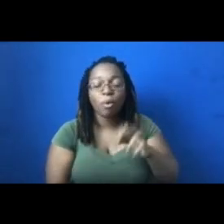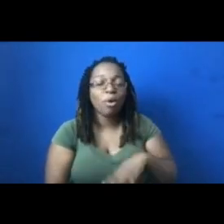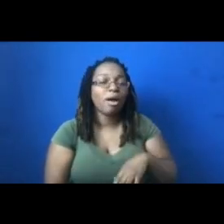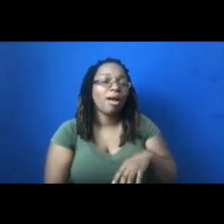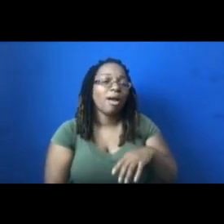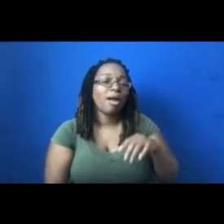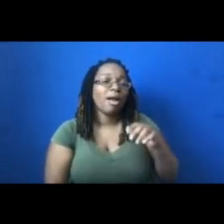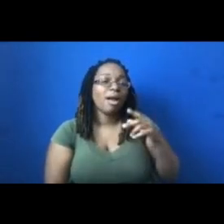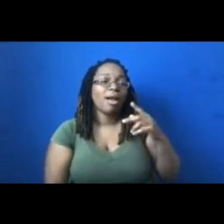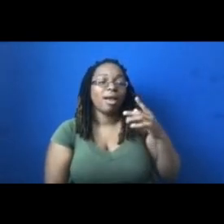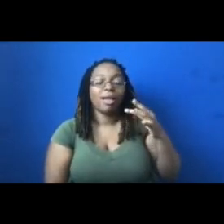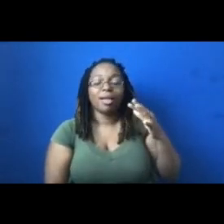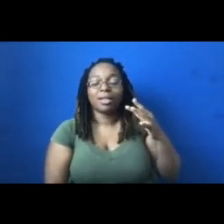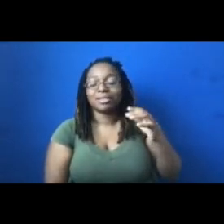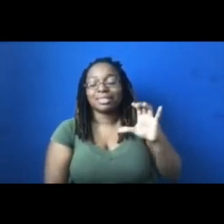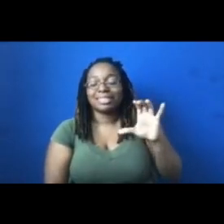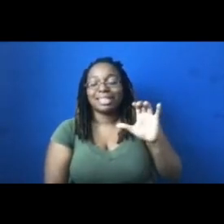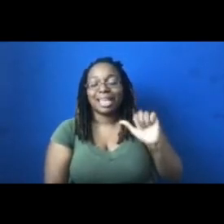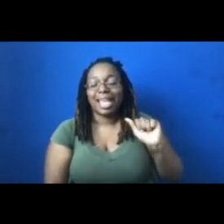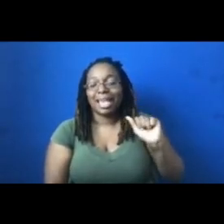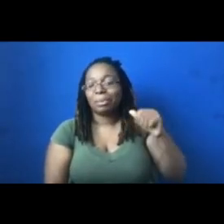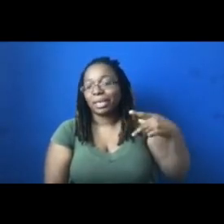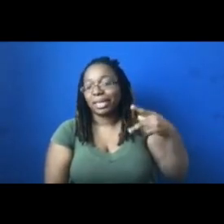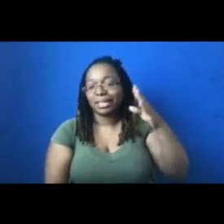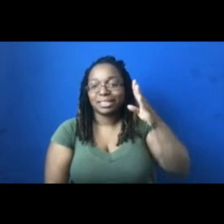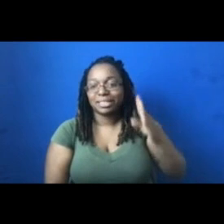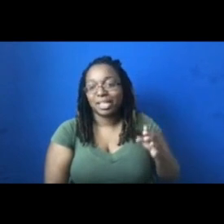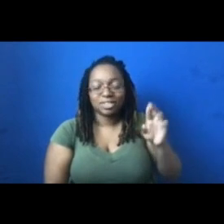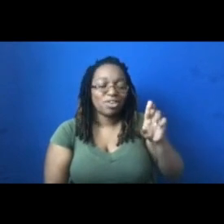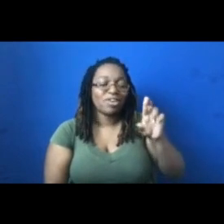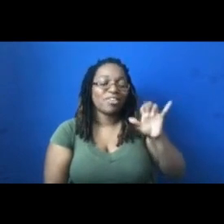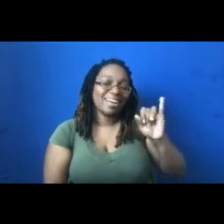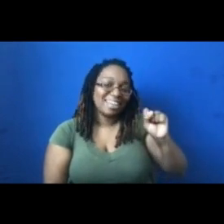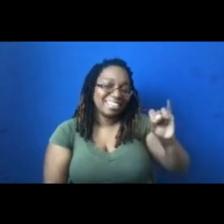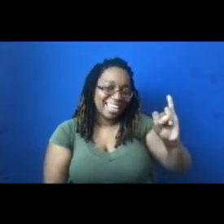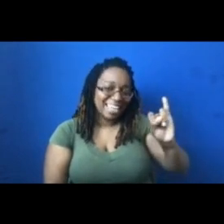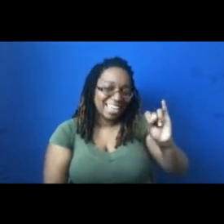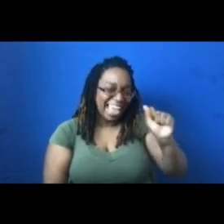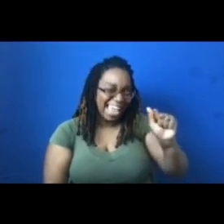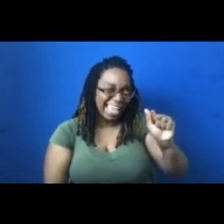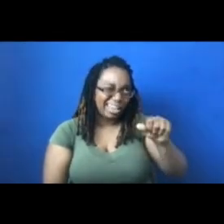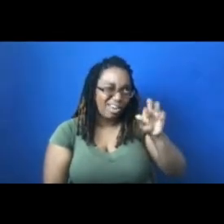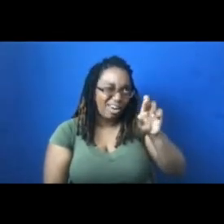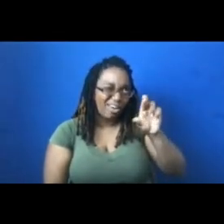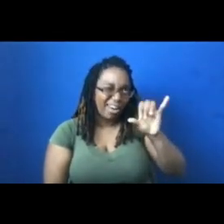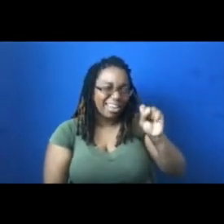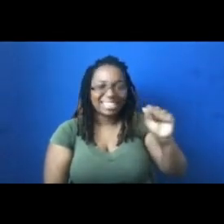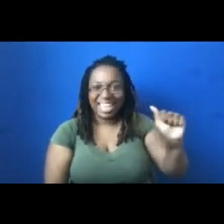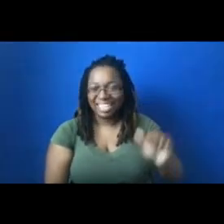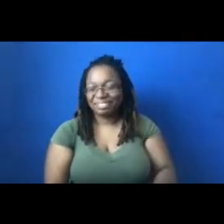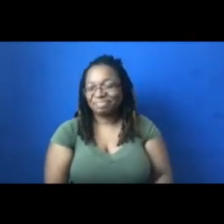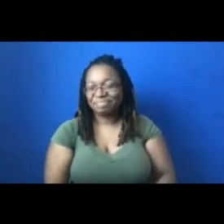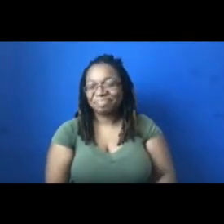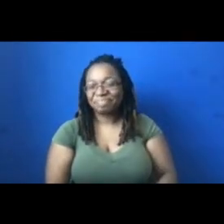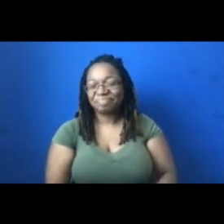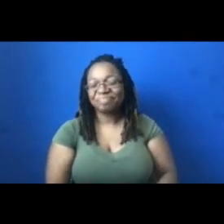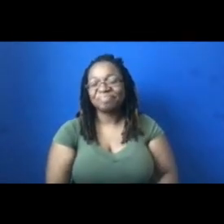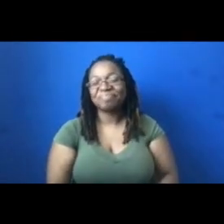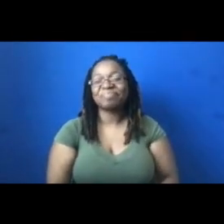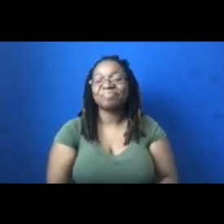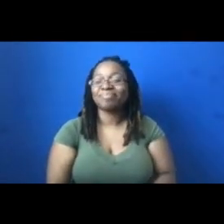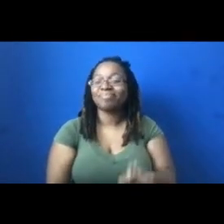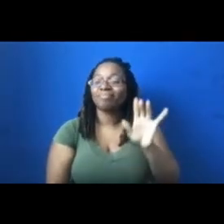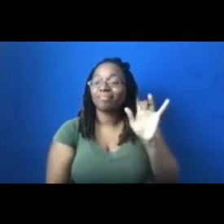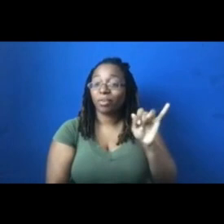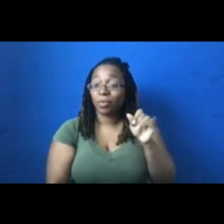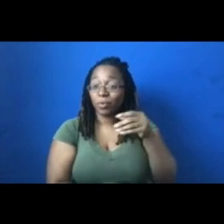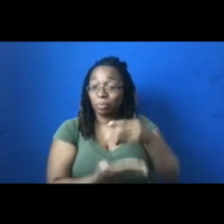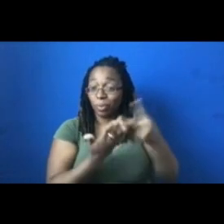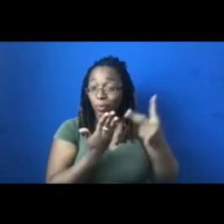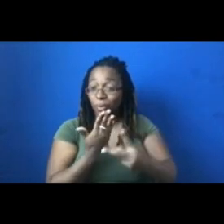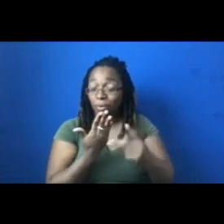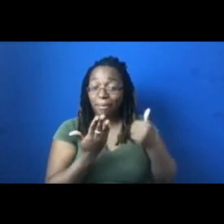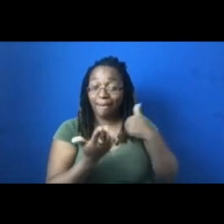acronym CAP/RISA. And those funded programs are qualifying